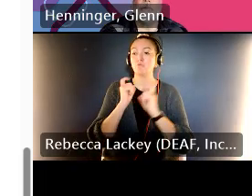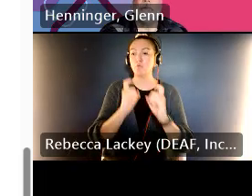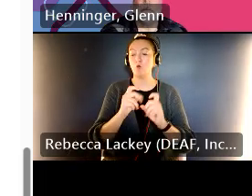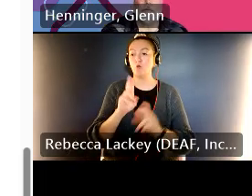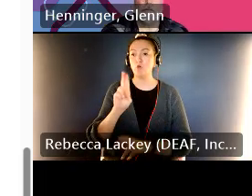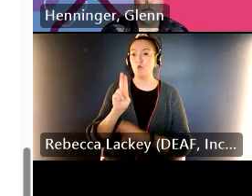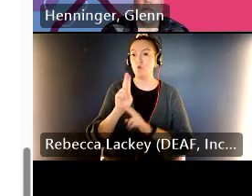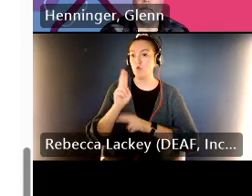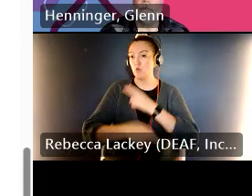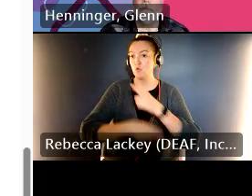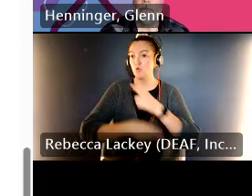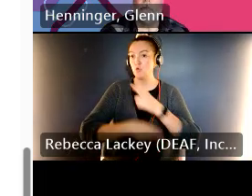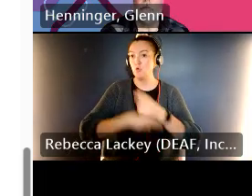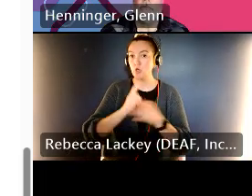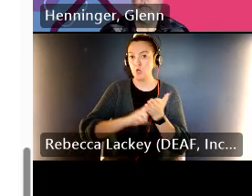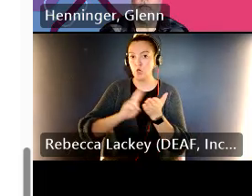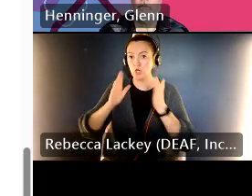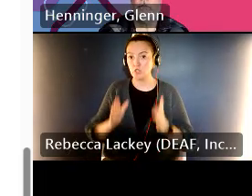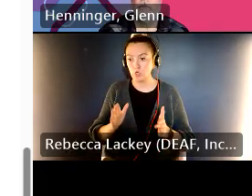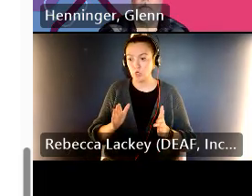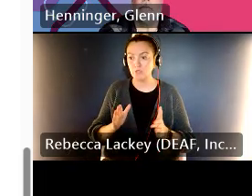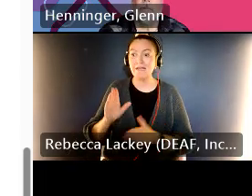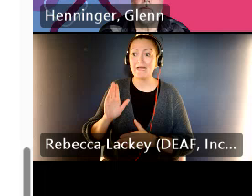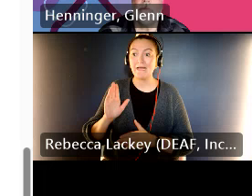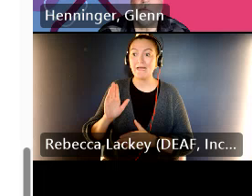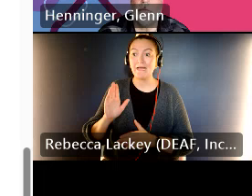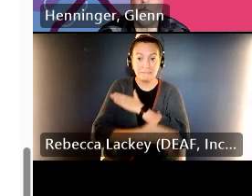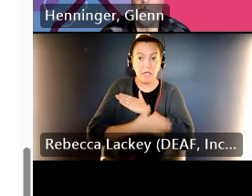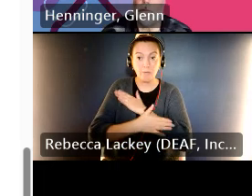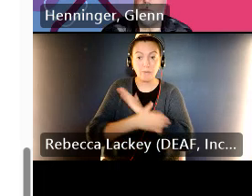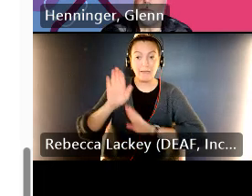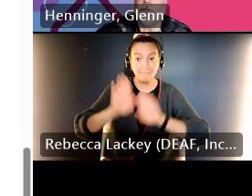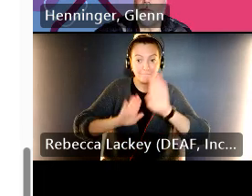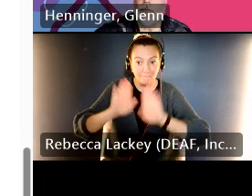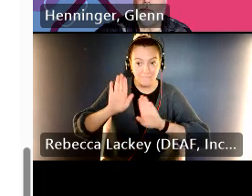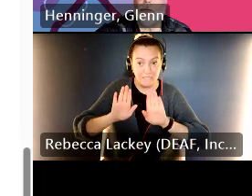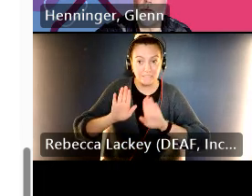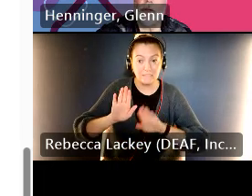Yes, the county bids these projects.